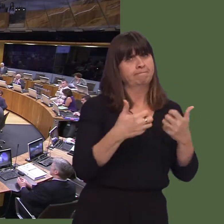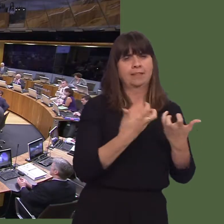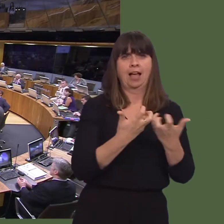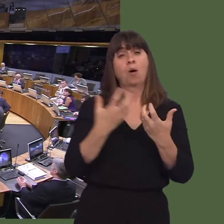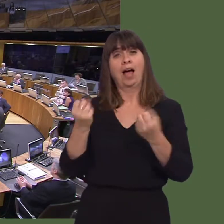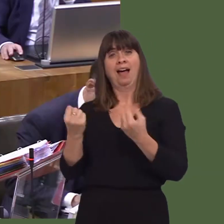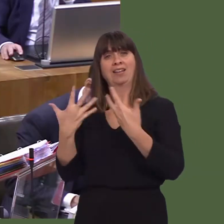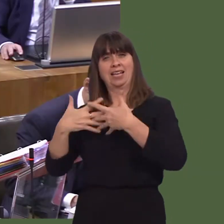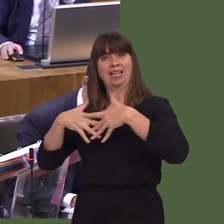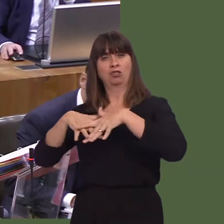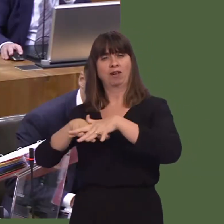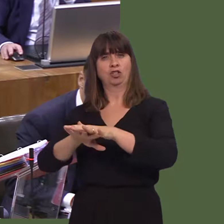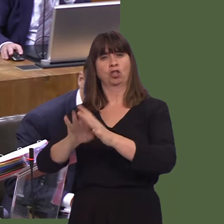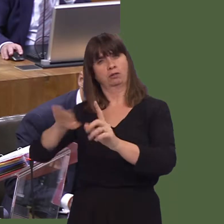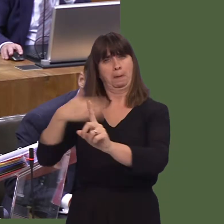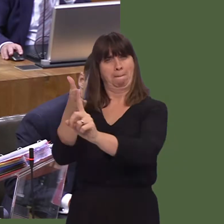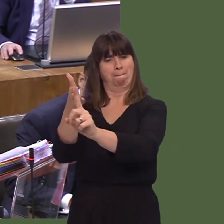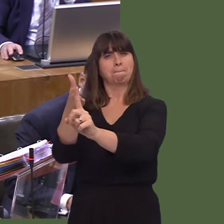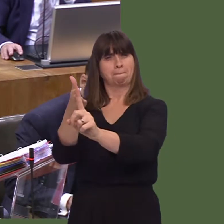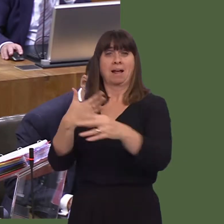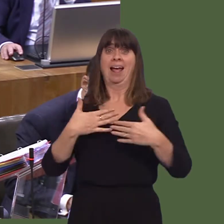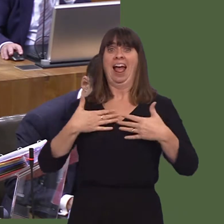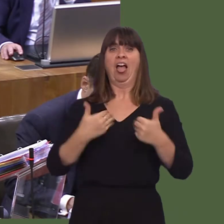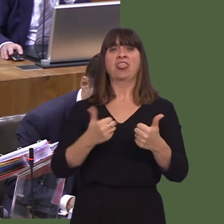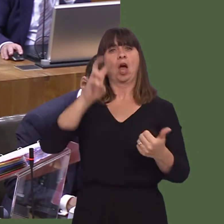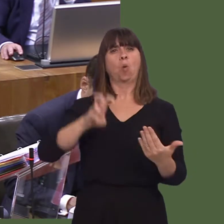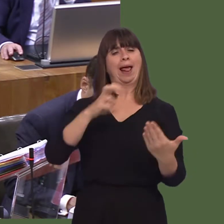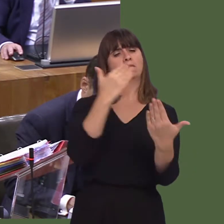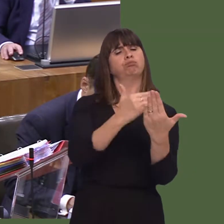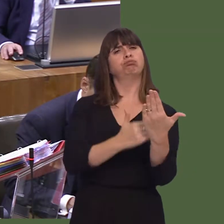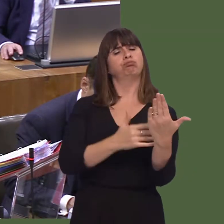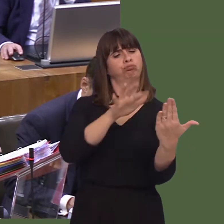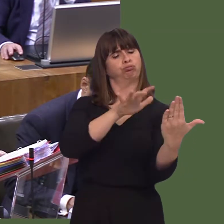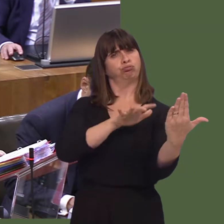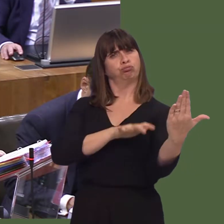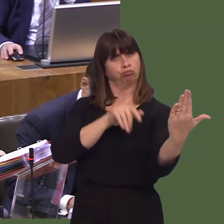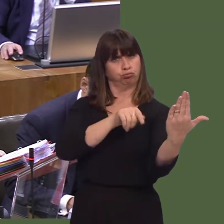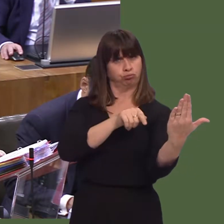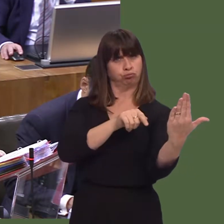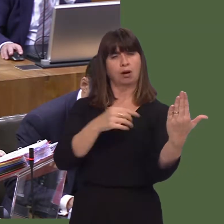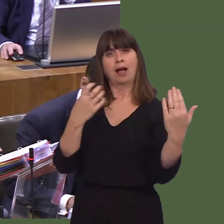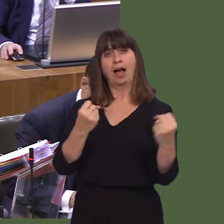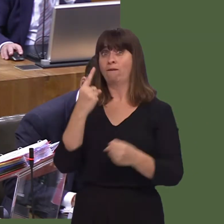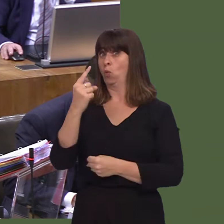health and social care, as set out in 'A Healthier Wales', including how this can be supported by our £100 million transformation fund.